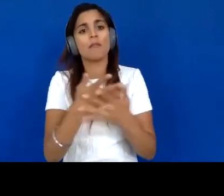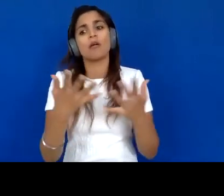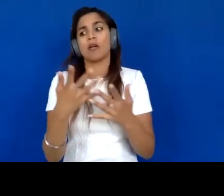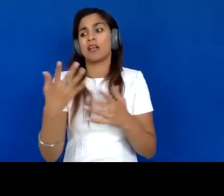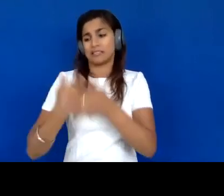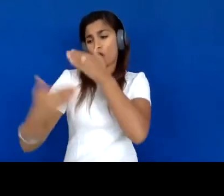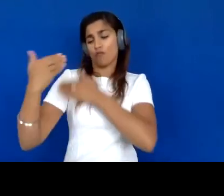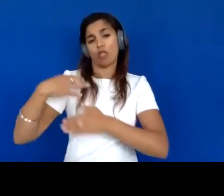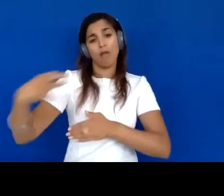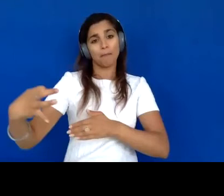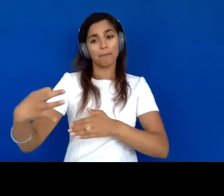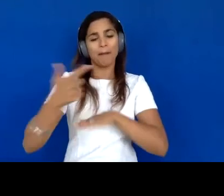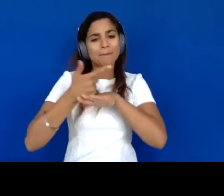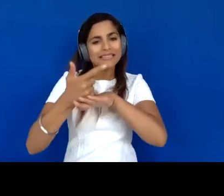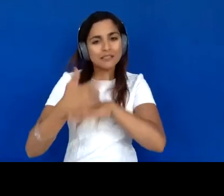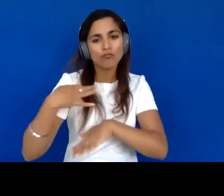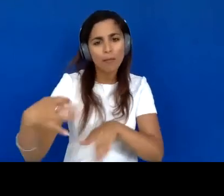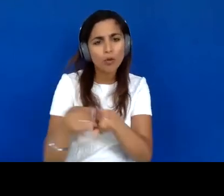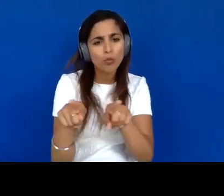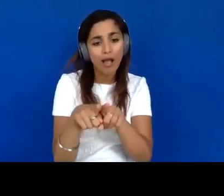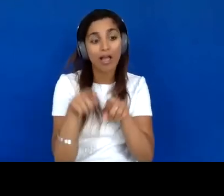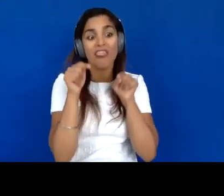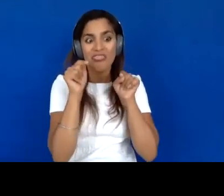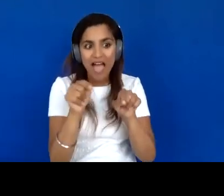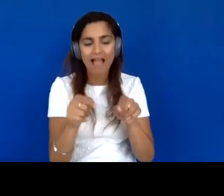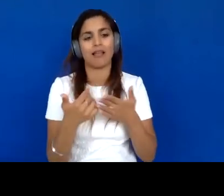shaping or denying different types of narratives of disability within